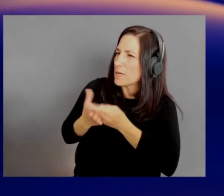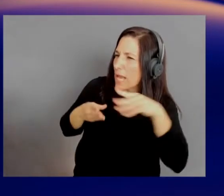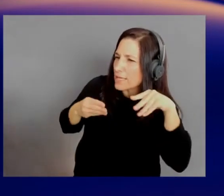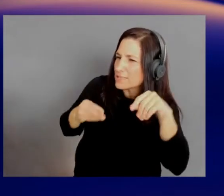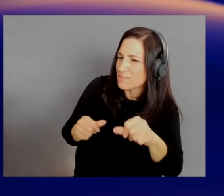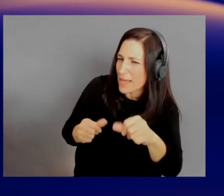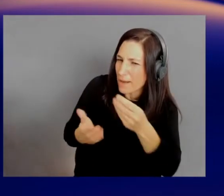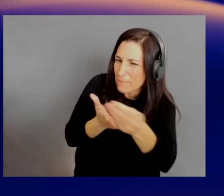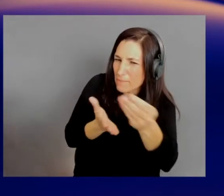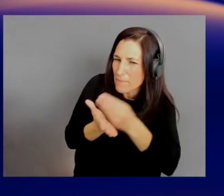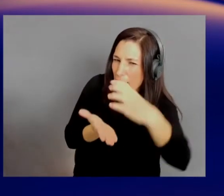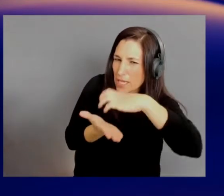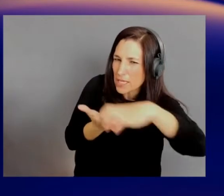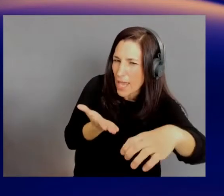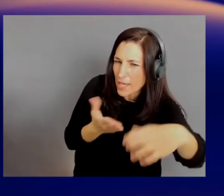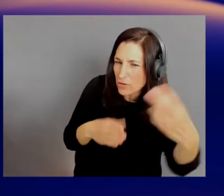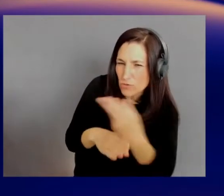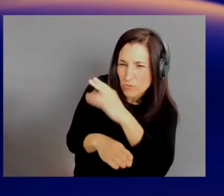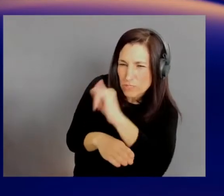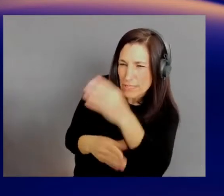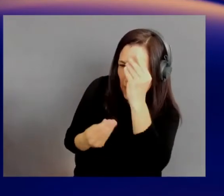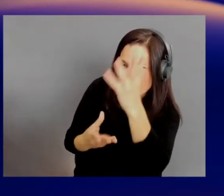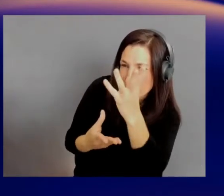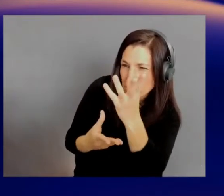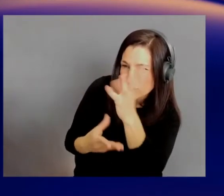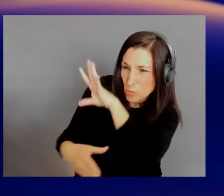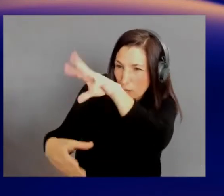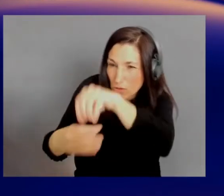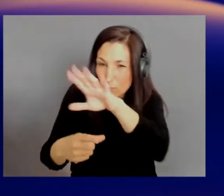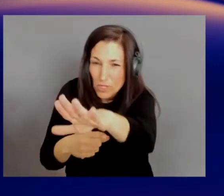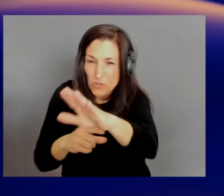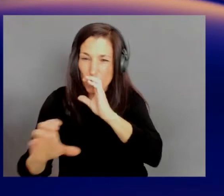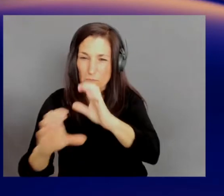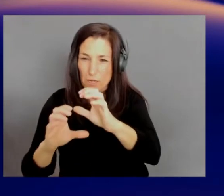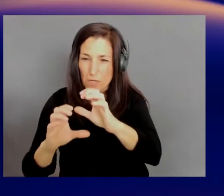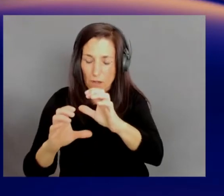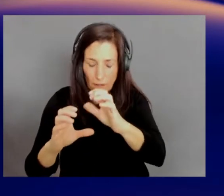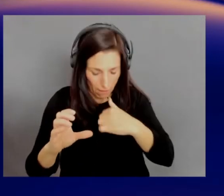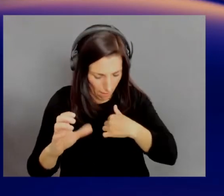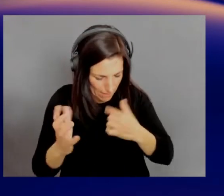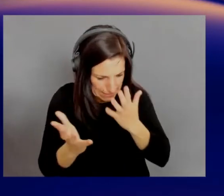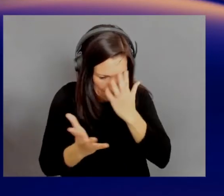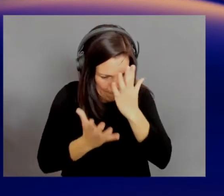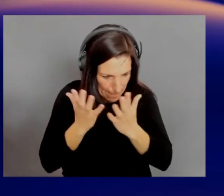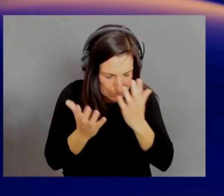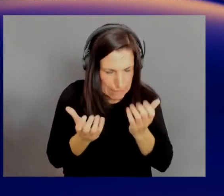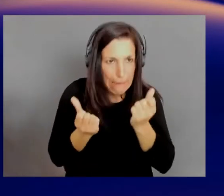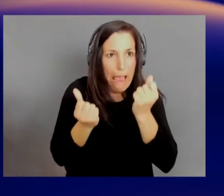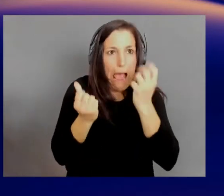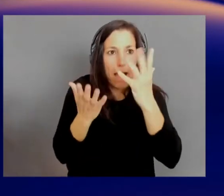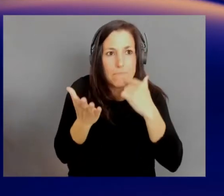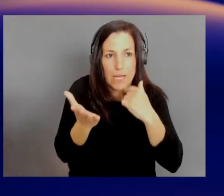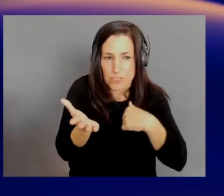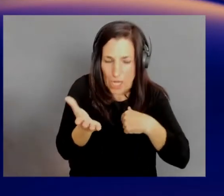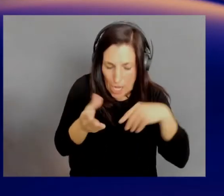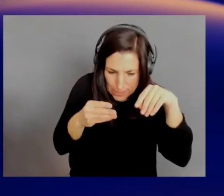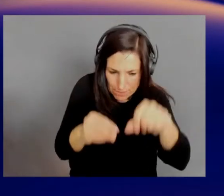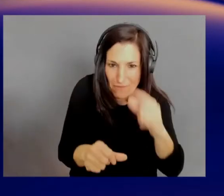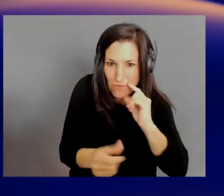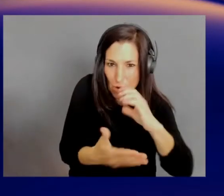That data is embarrassing. You're calling yourself out as a high-value cake lover. You know. So now that I've